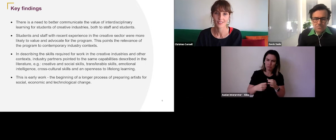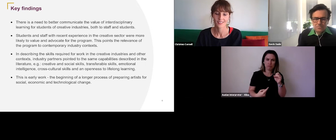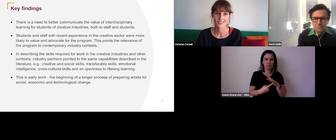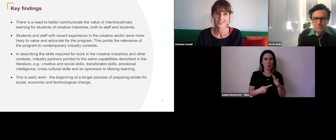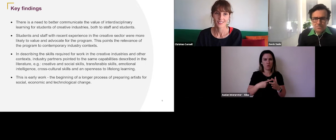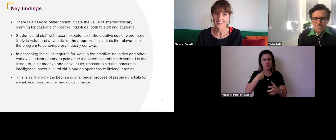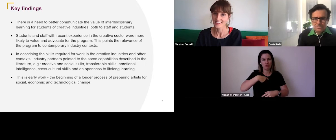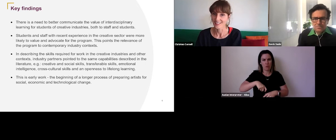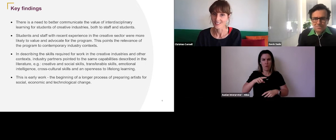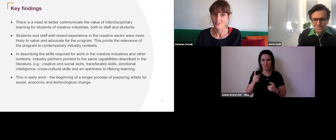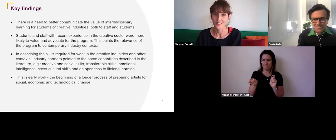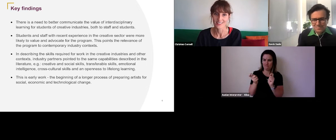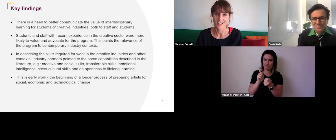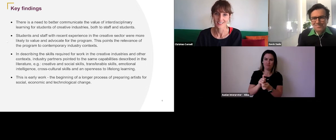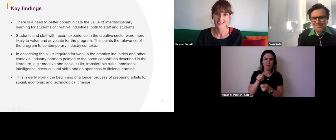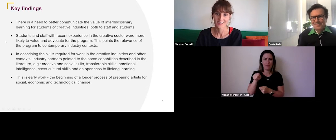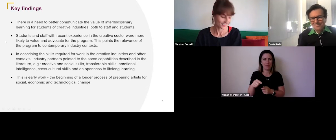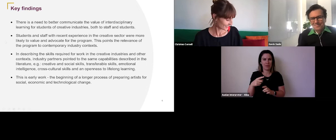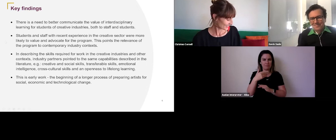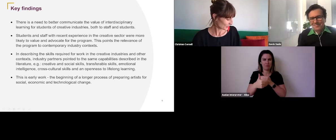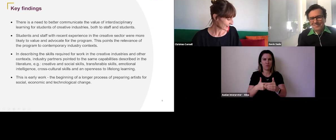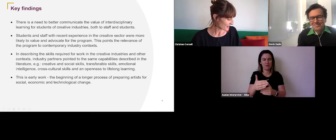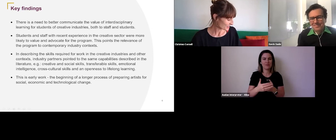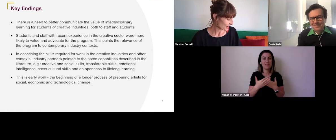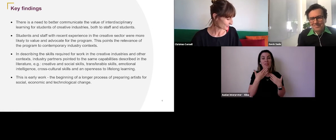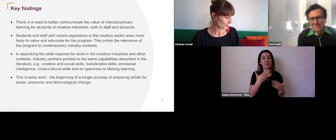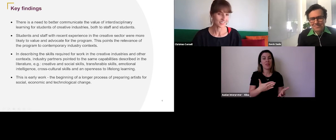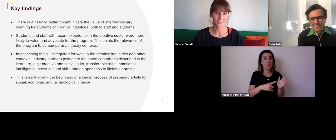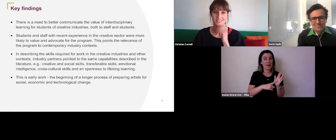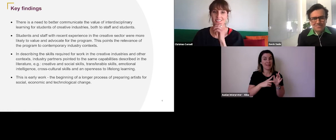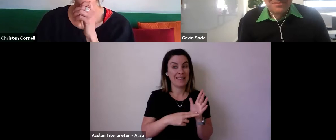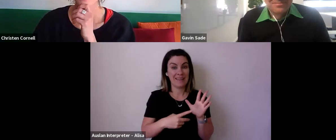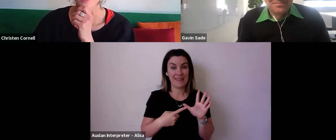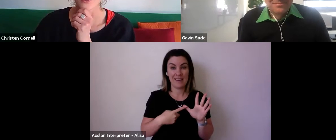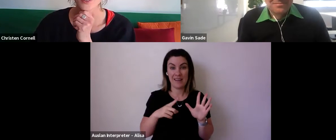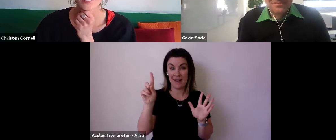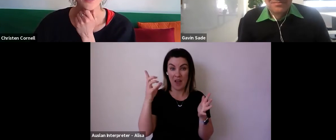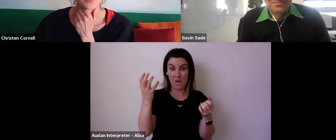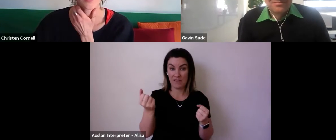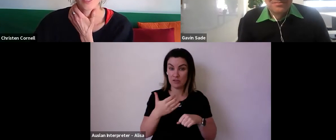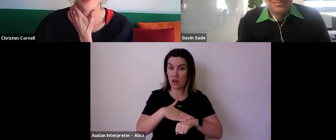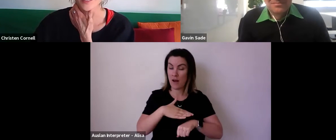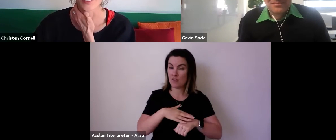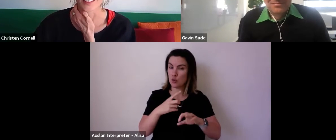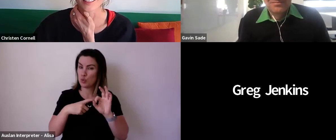That is it for my slides. So we now have time for questions. We will leave at least 10 minutes for these.